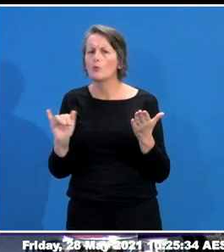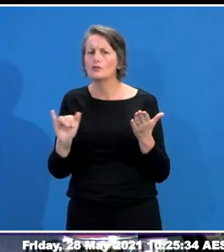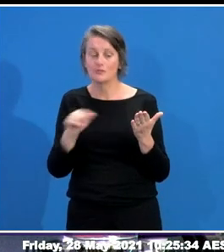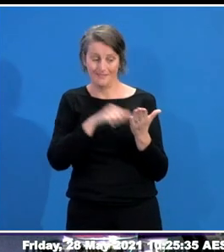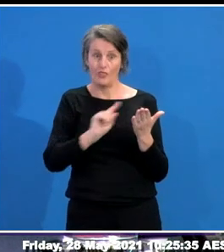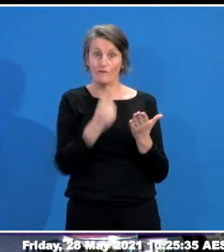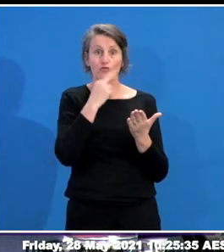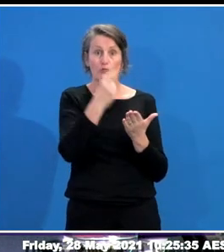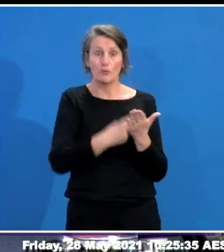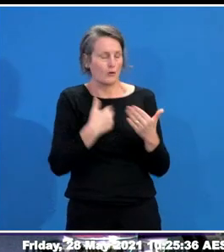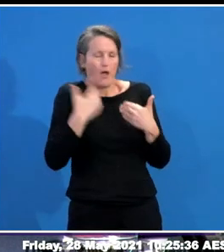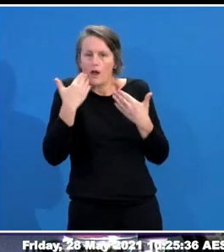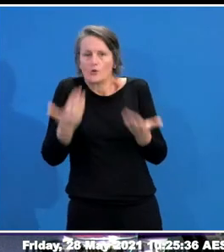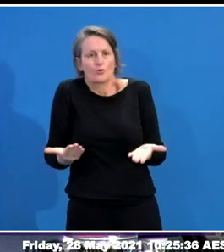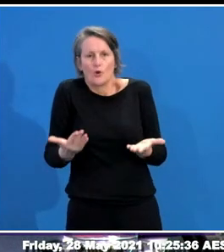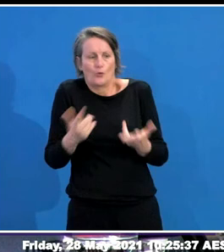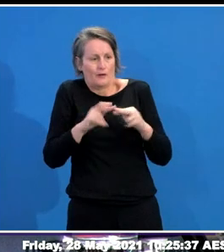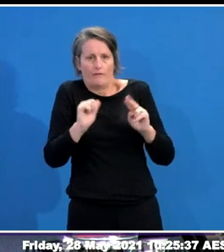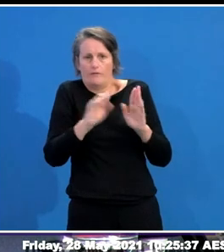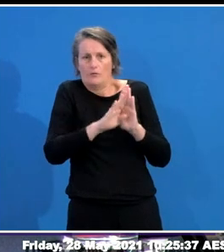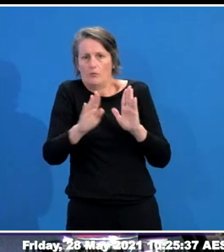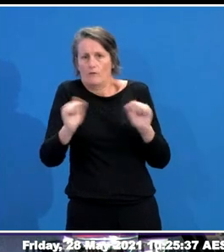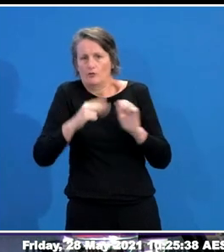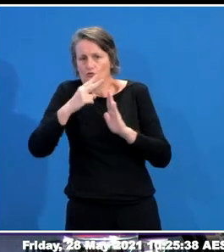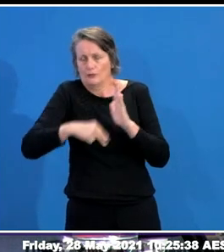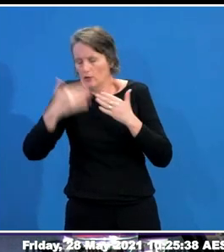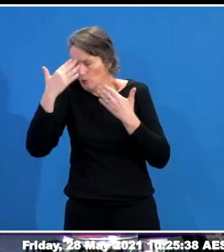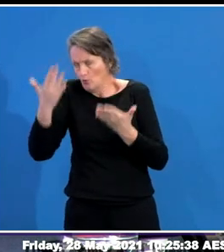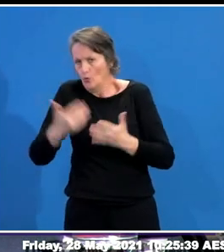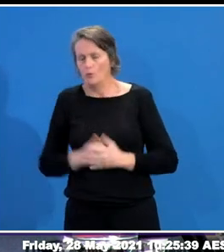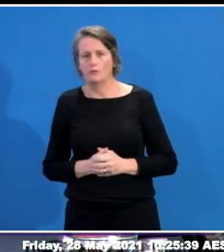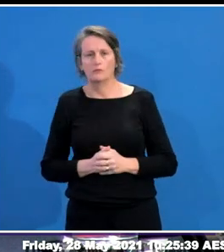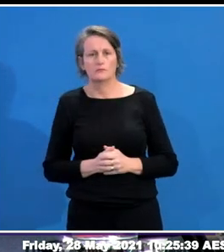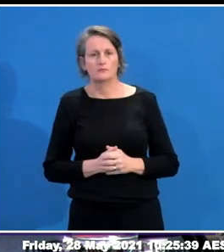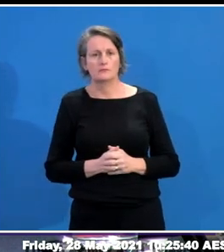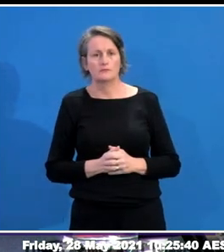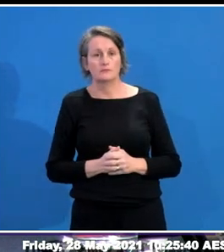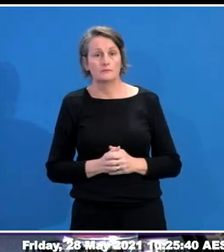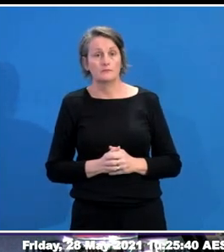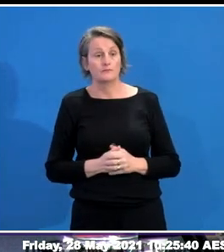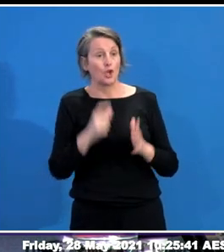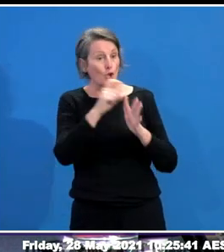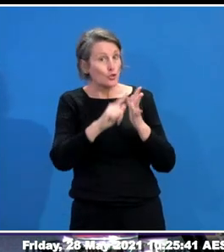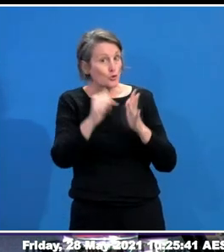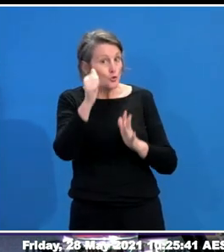I couldn't comment on that. I don't know the answer. Do you know if it has ever been provided to any member of the board?